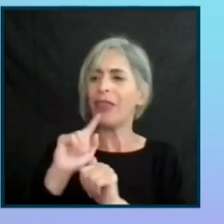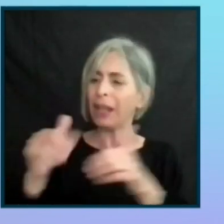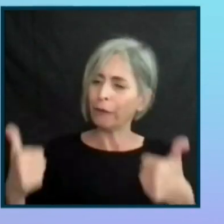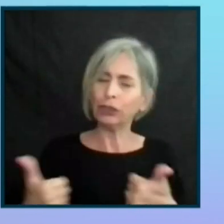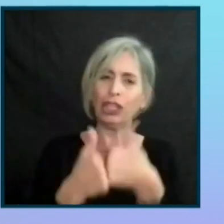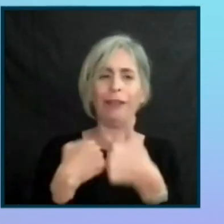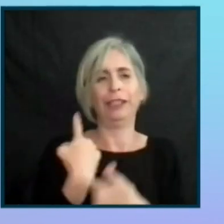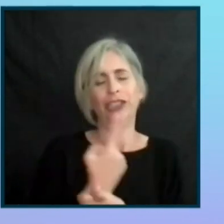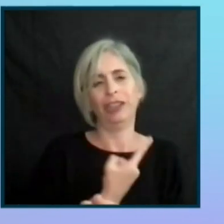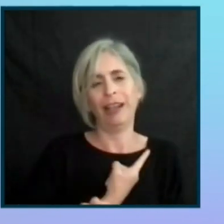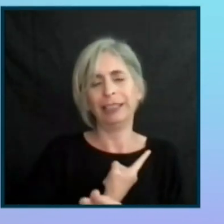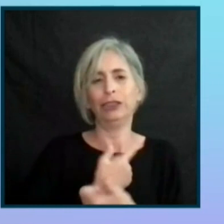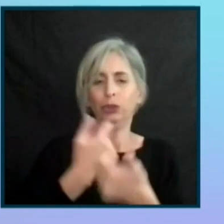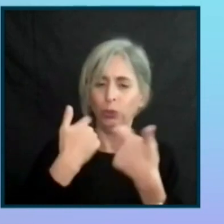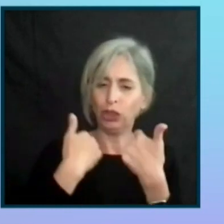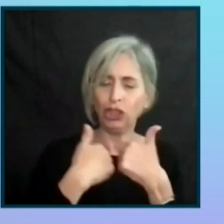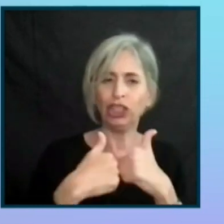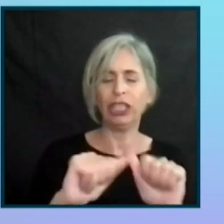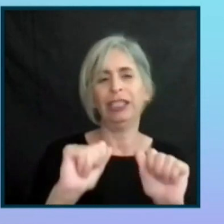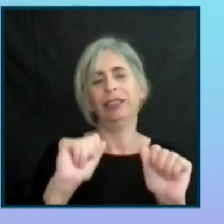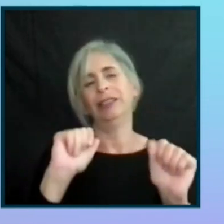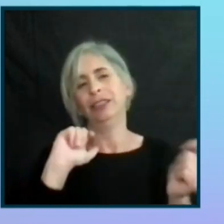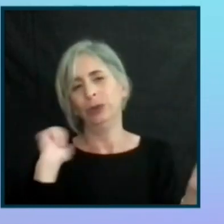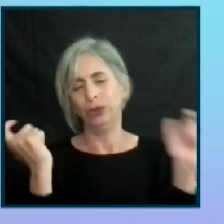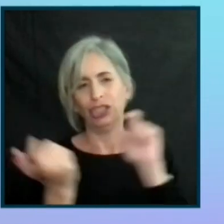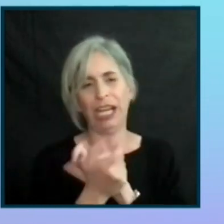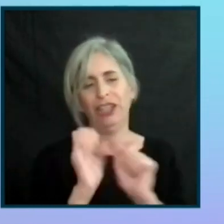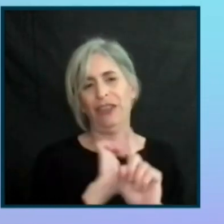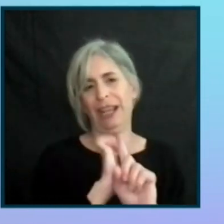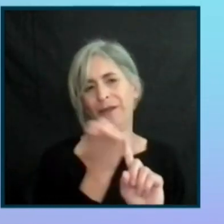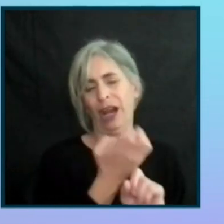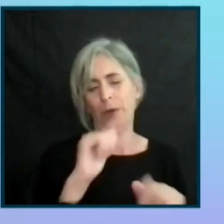to do something about the environment we live in too. So the first question, Joe, and